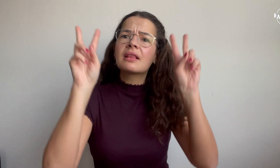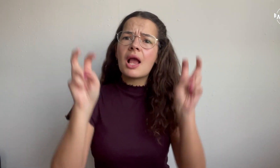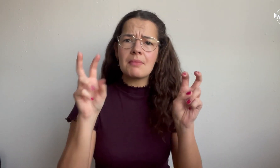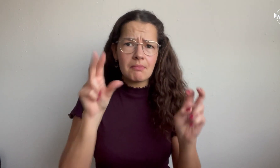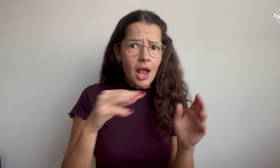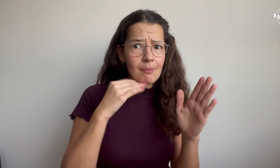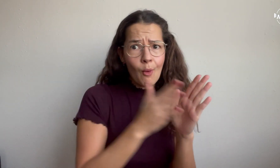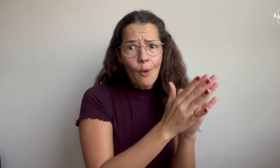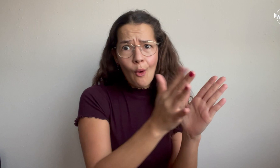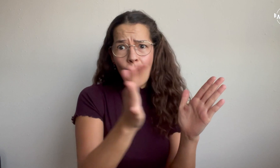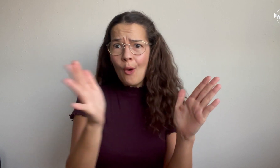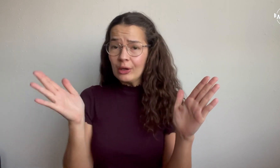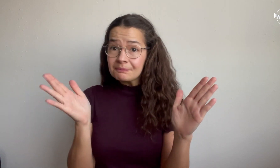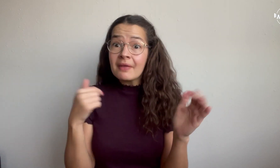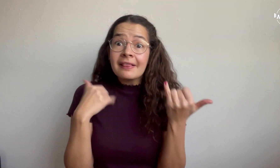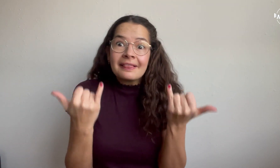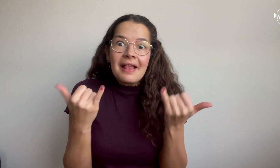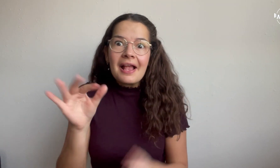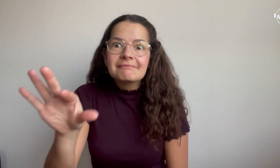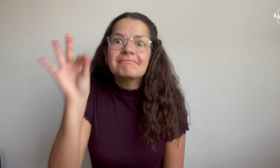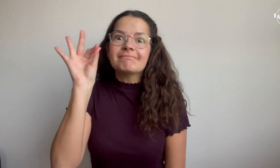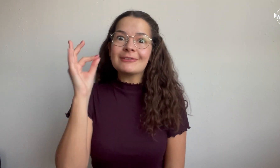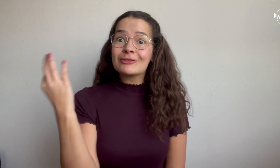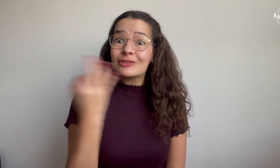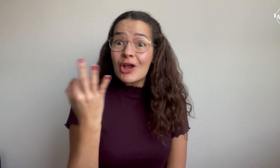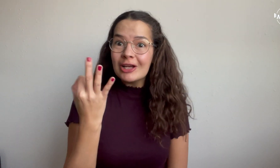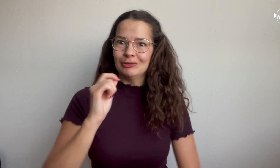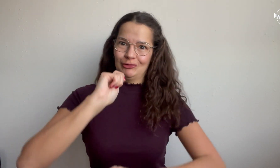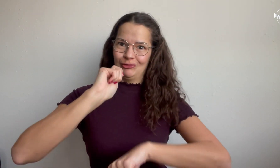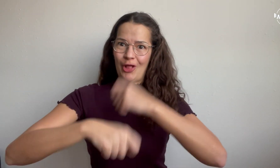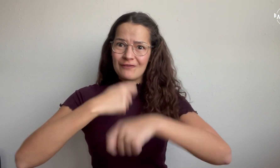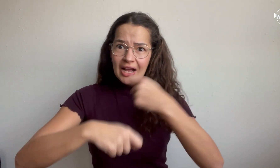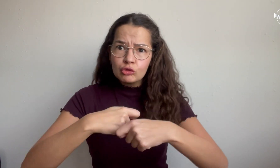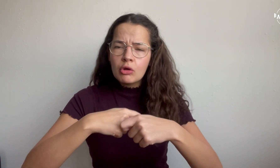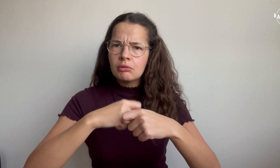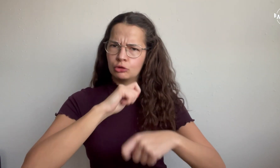There are many topics to choose from, but today I will talk about verbs.